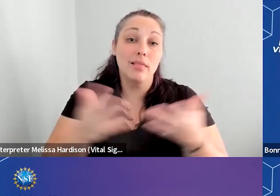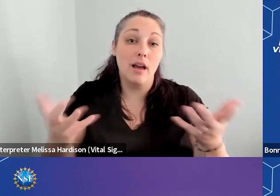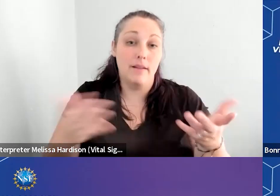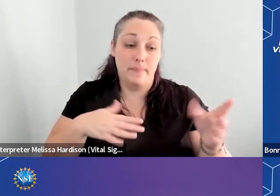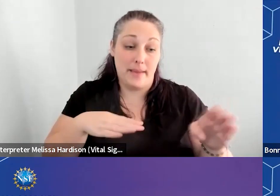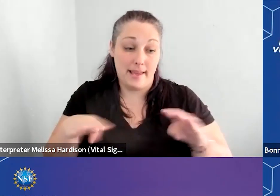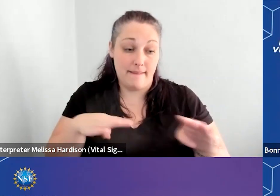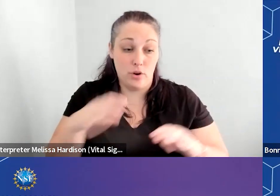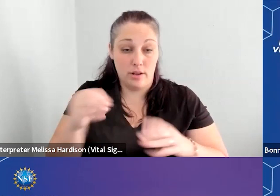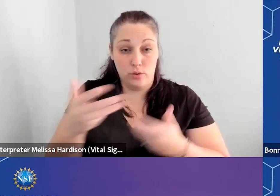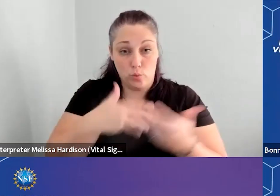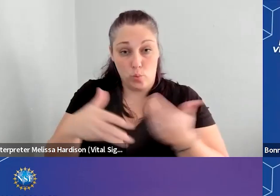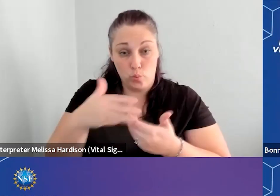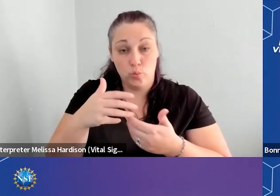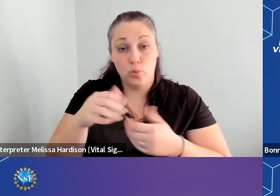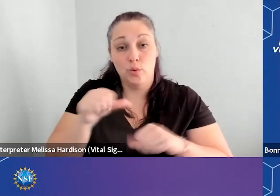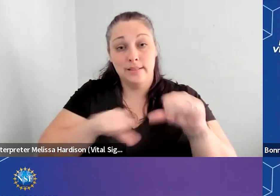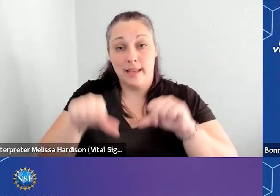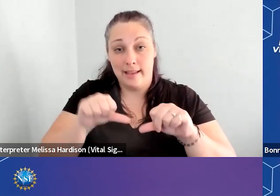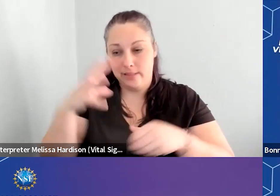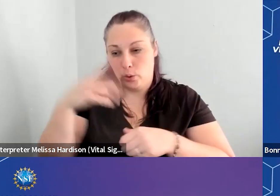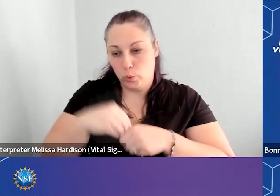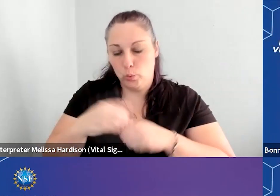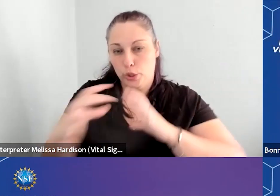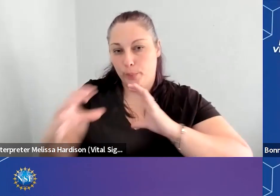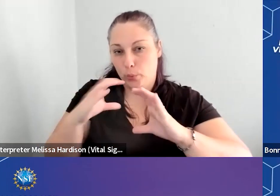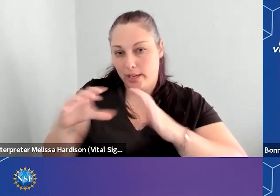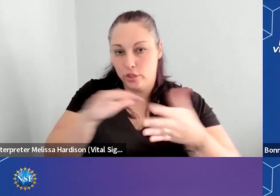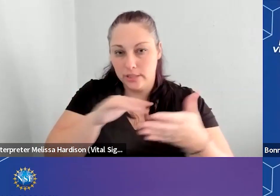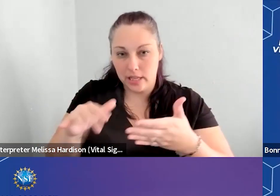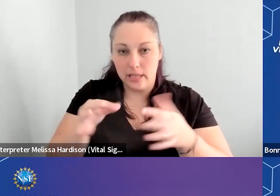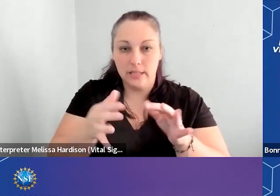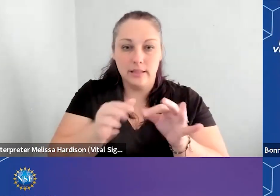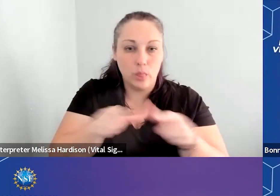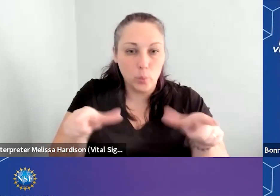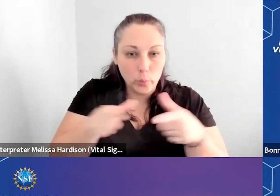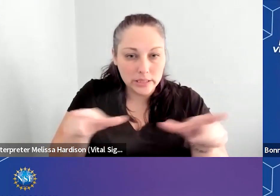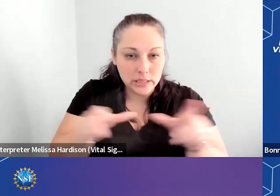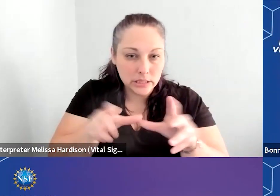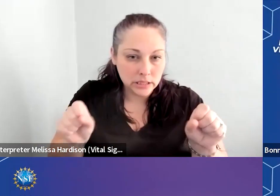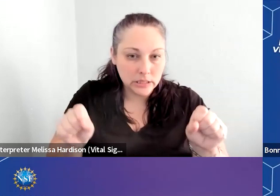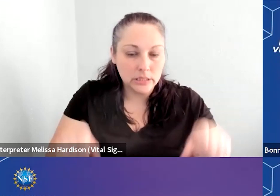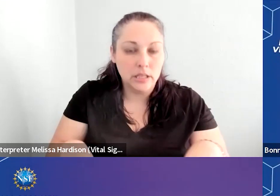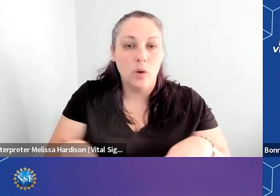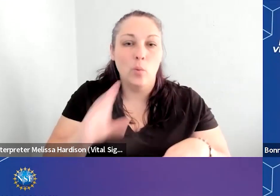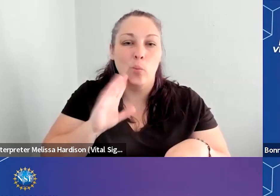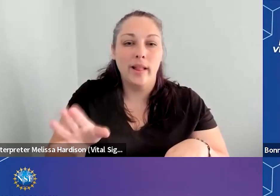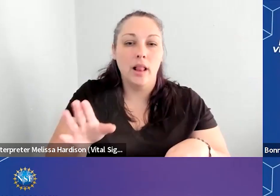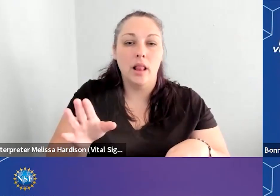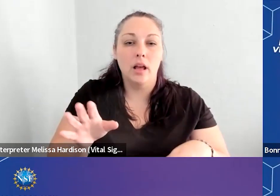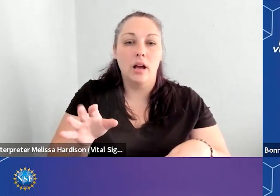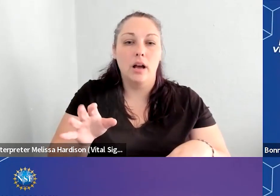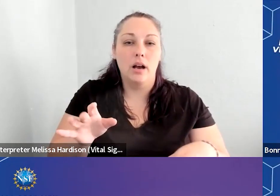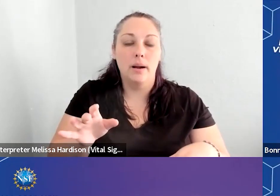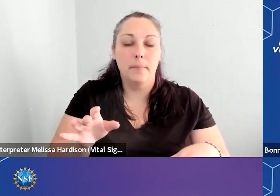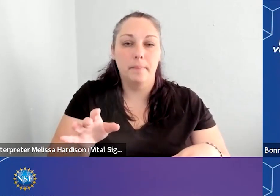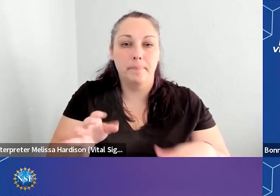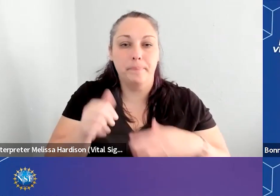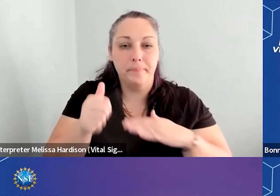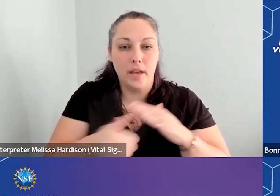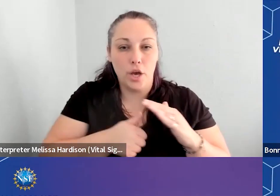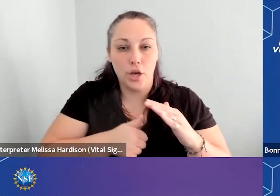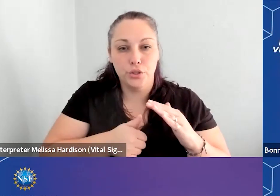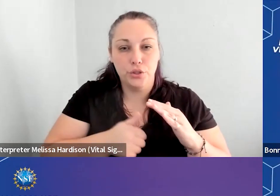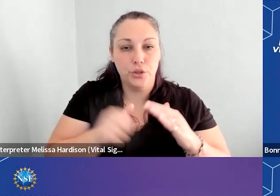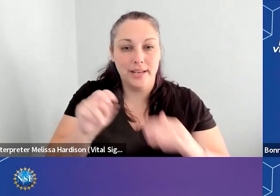which includes communication studies and linguistics fall under NSF funding.